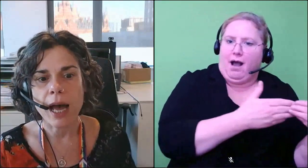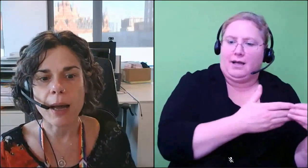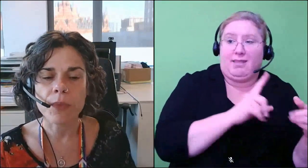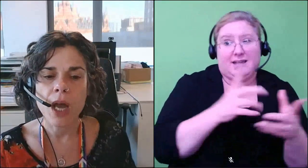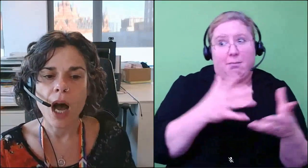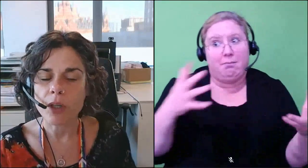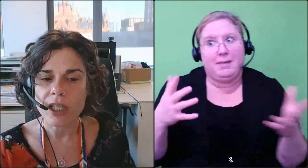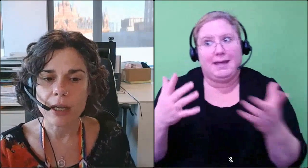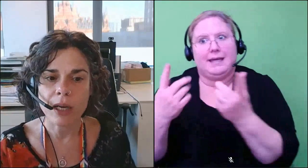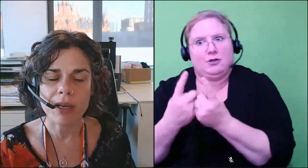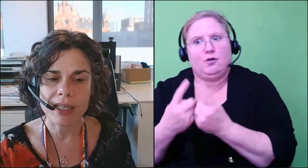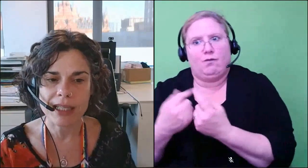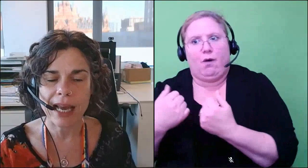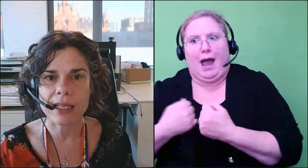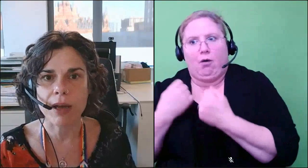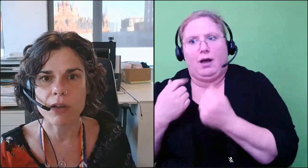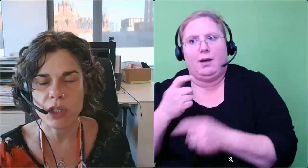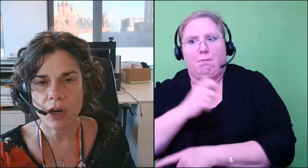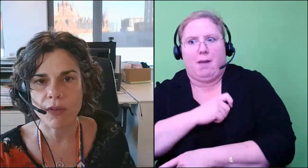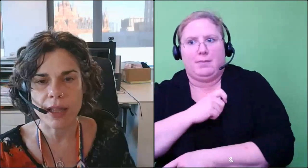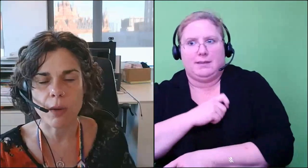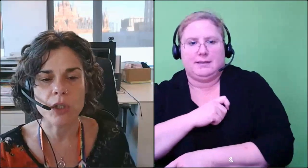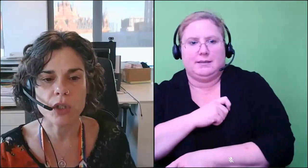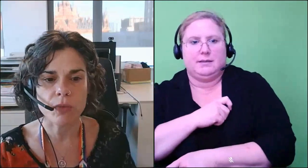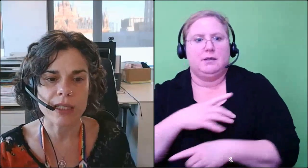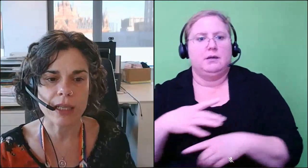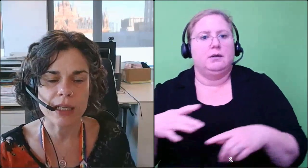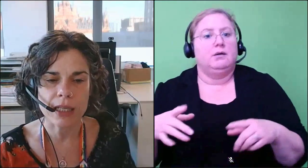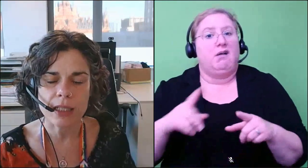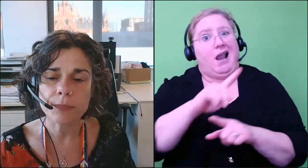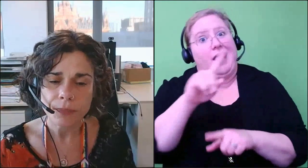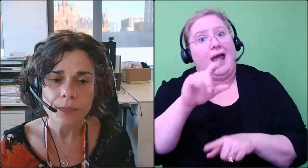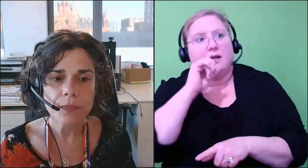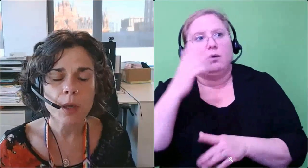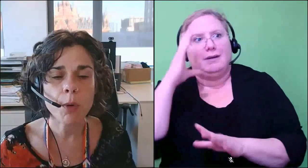I'm going to tell you a little bit in a second about a survey that we just recently did.